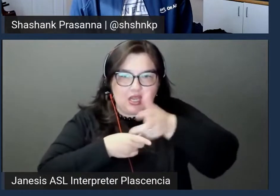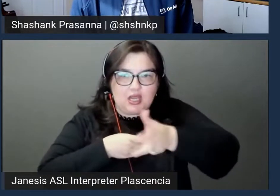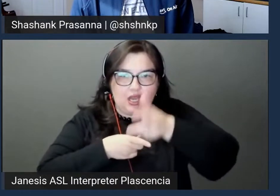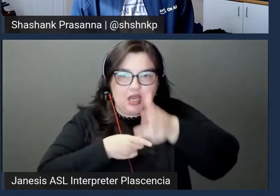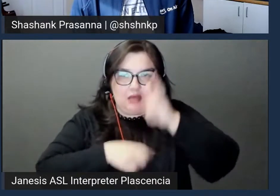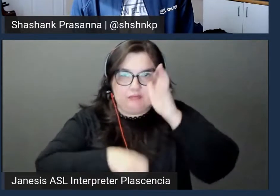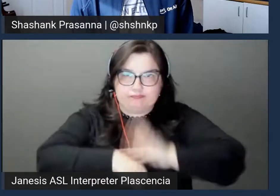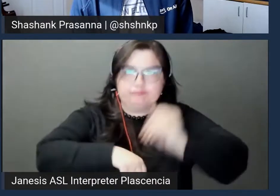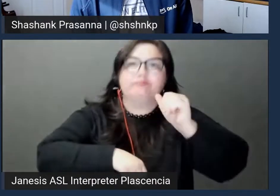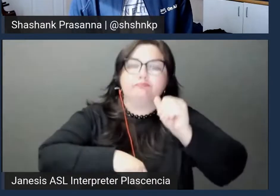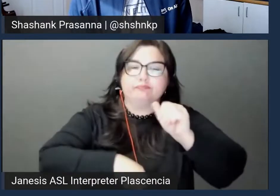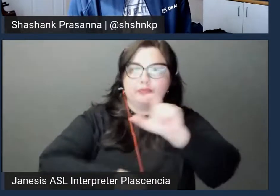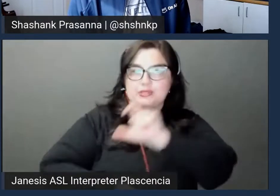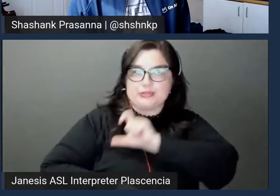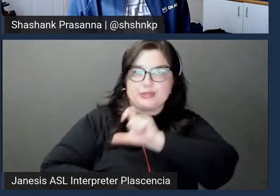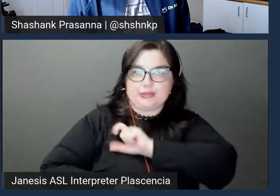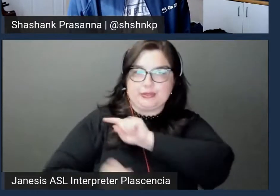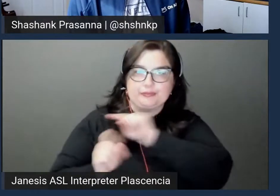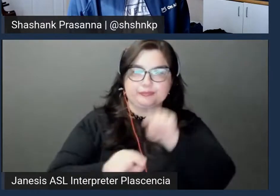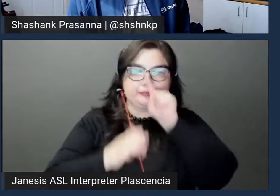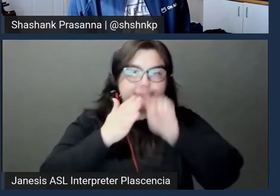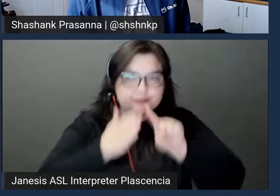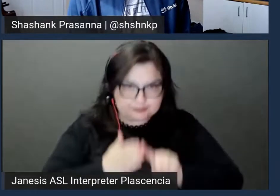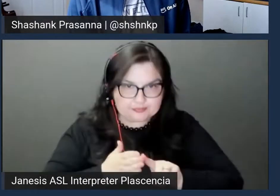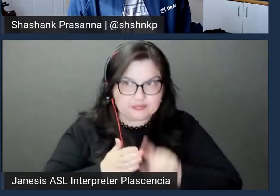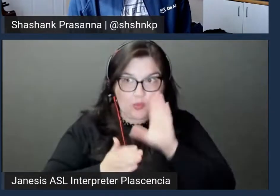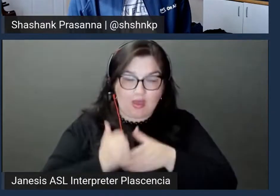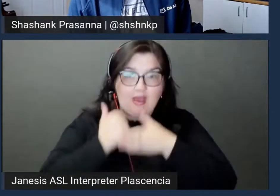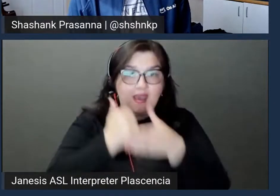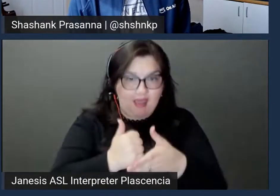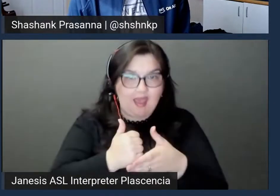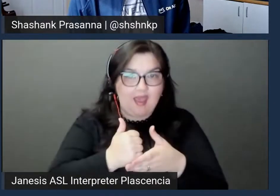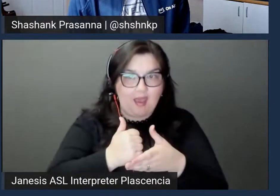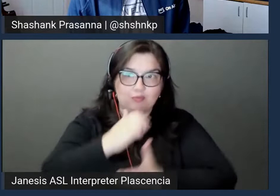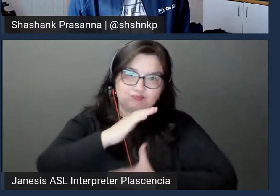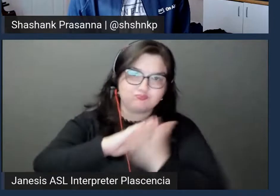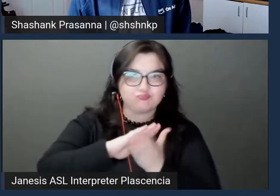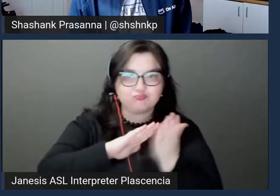This helps them optimize airport operations. And the last example I'll give you